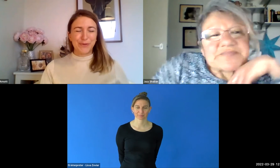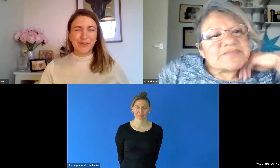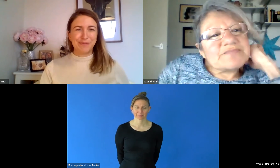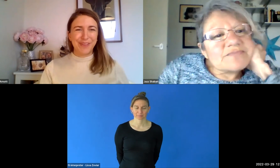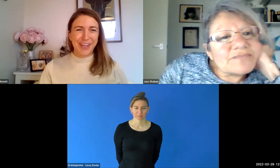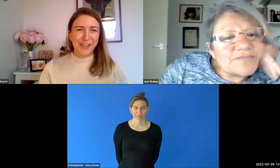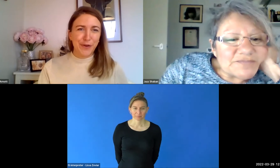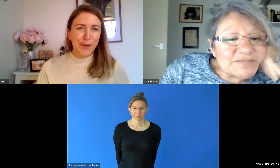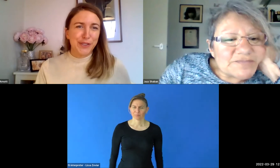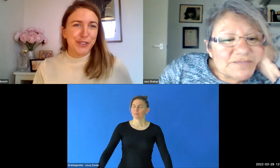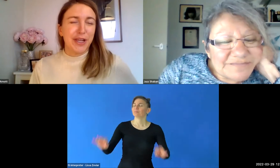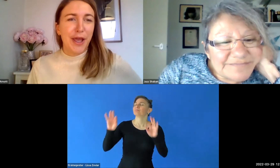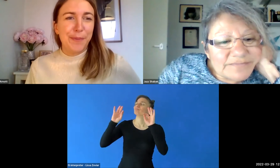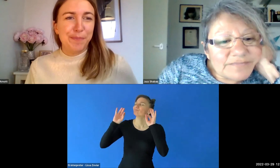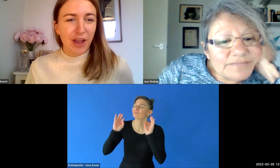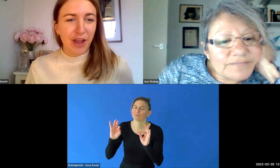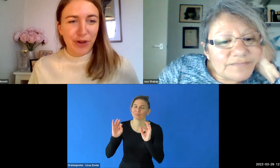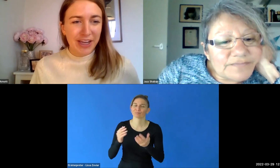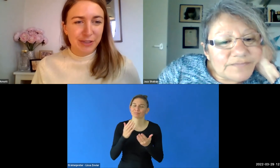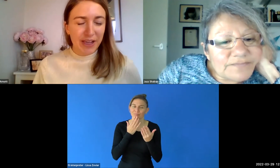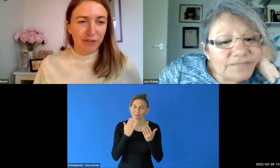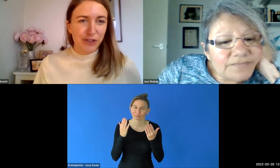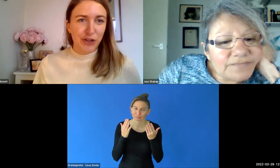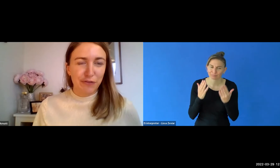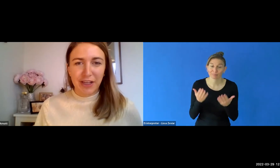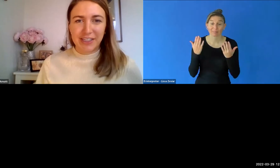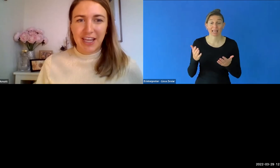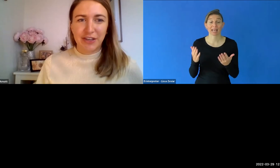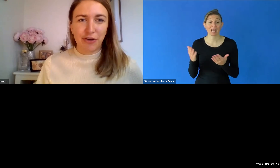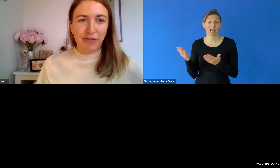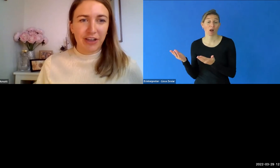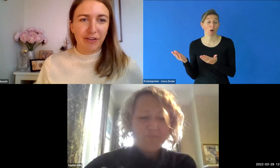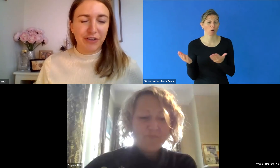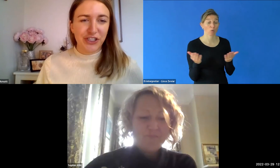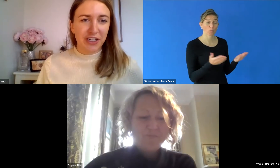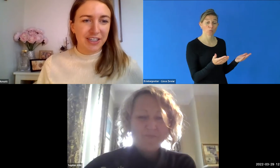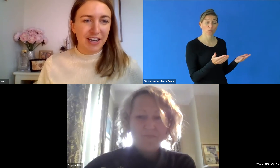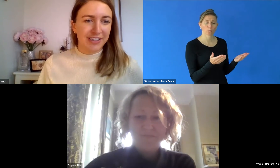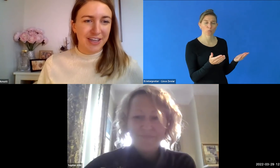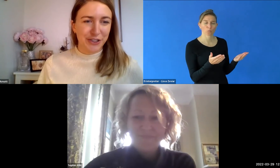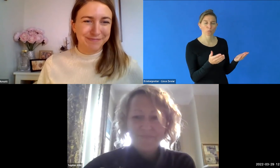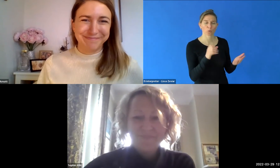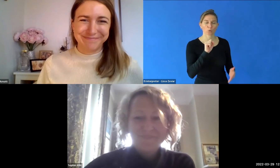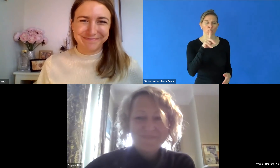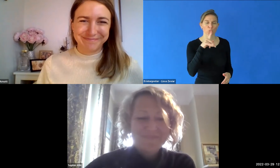Thank you very much. I'll hand it back to Sophie. That's the end of the targeted learning session.